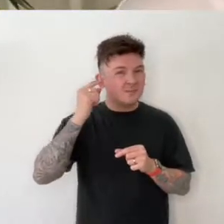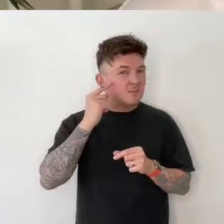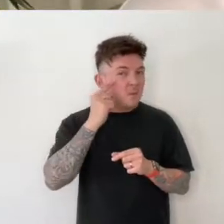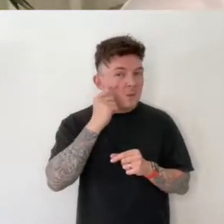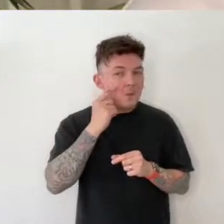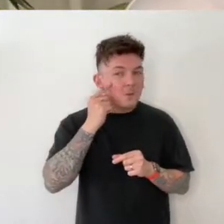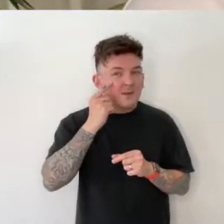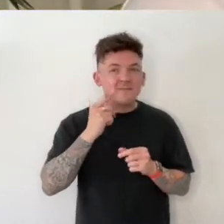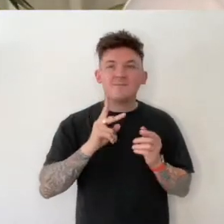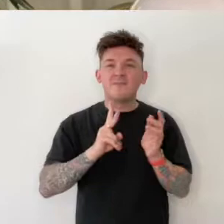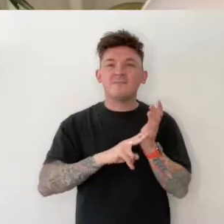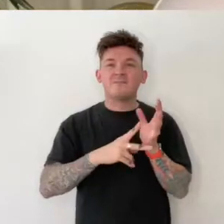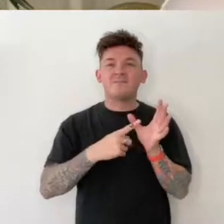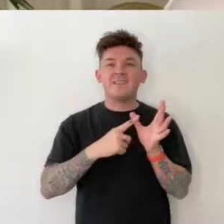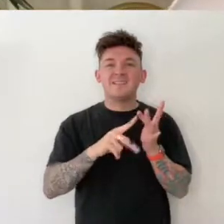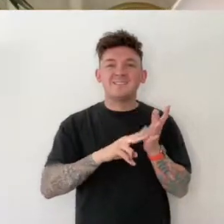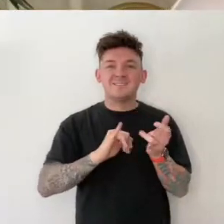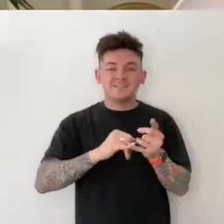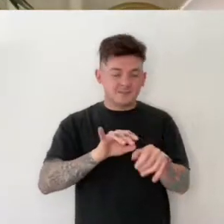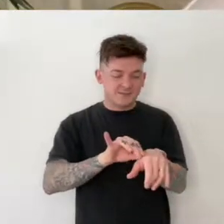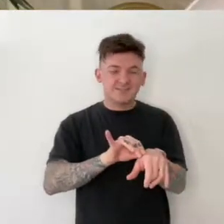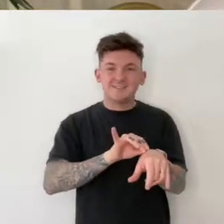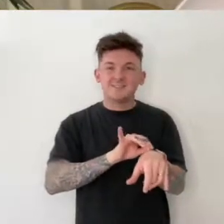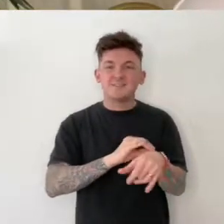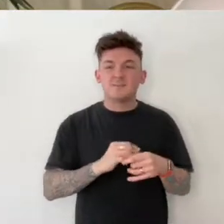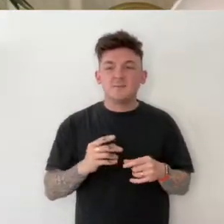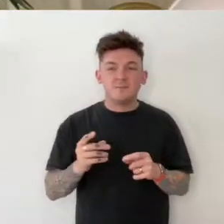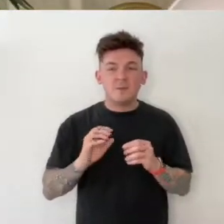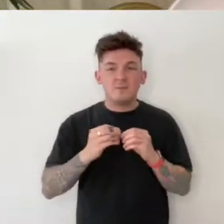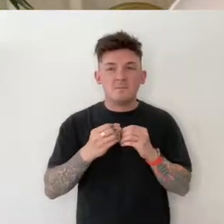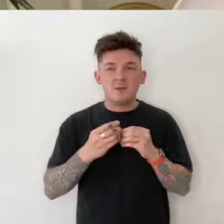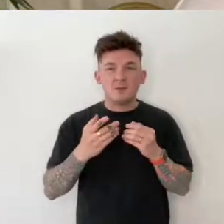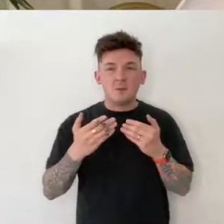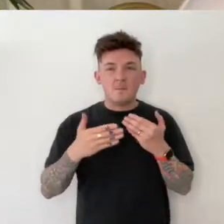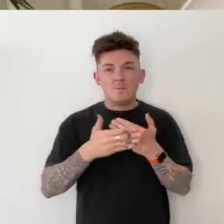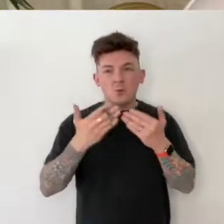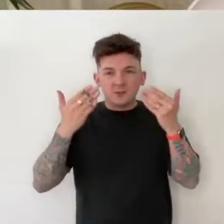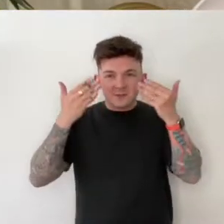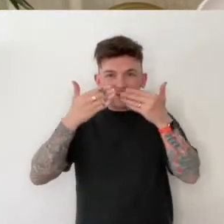redness to my cheeks, so i tend to use a bit of this just to go down and i just sort of